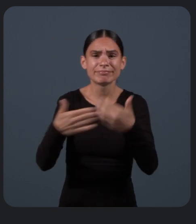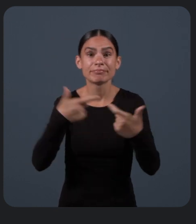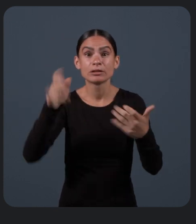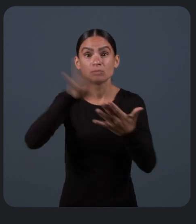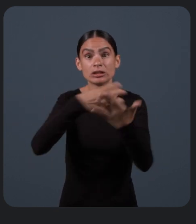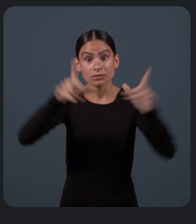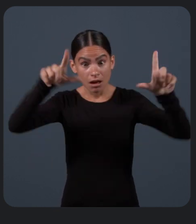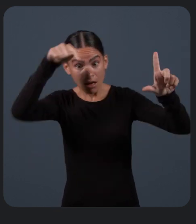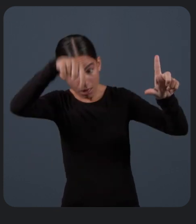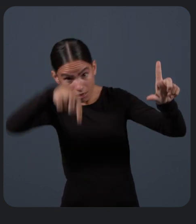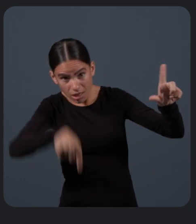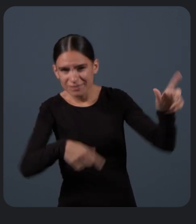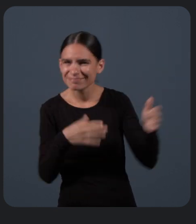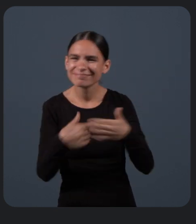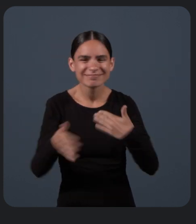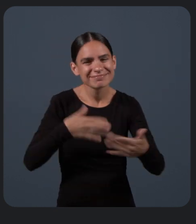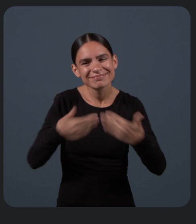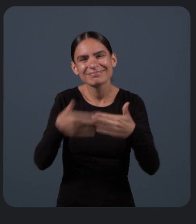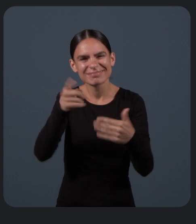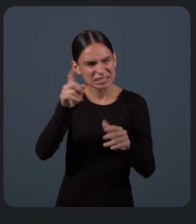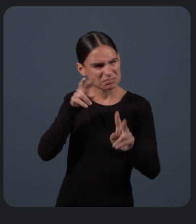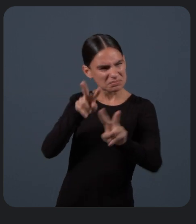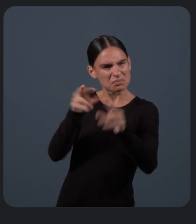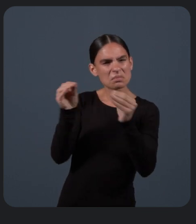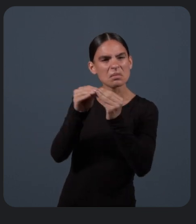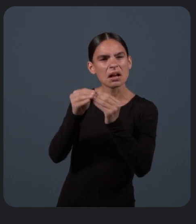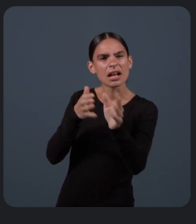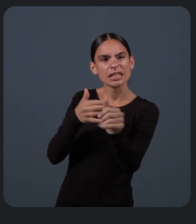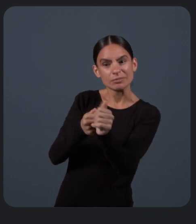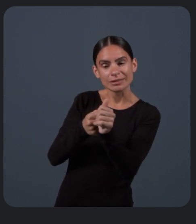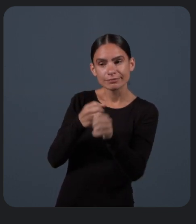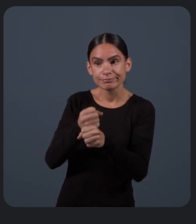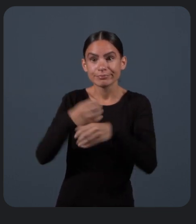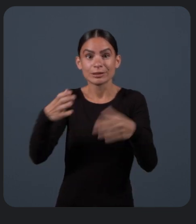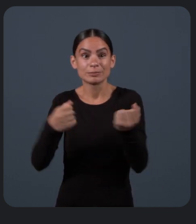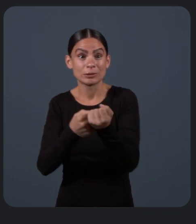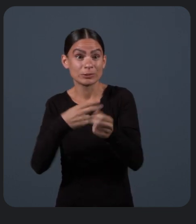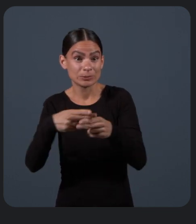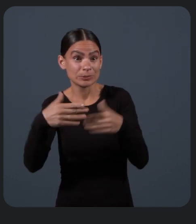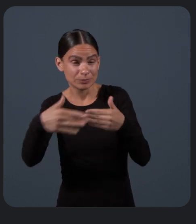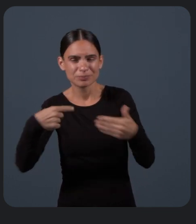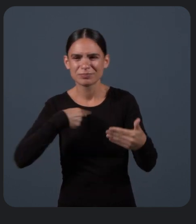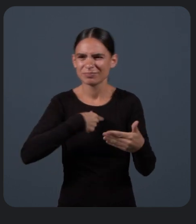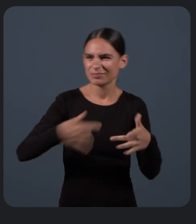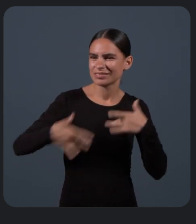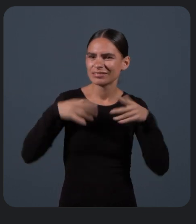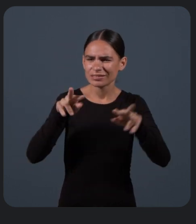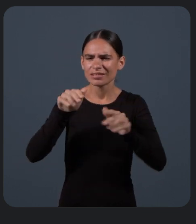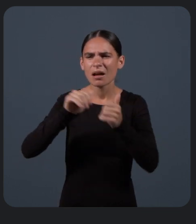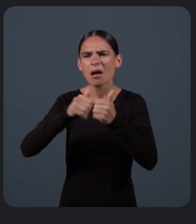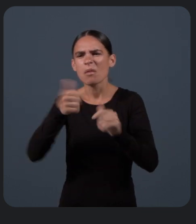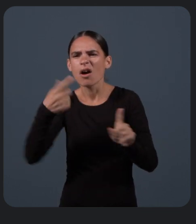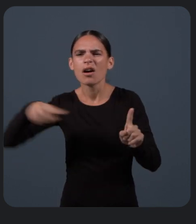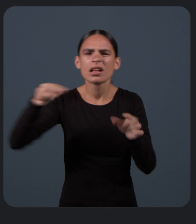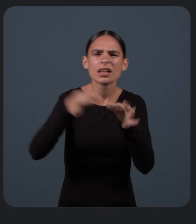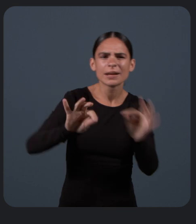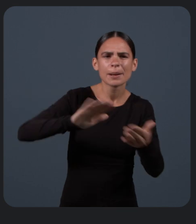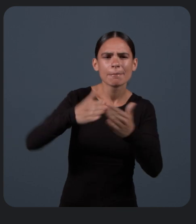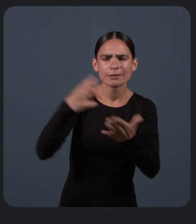You can expect more updates on this expanded support soon. And we're excited to see how other language communities take advantage of this.